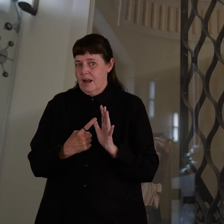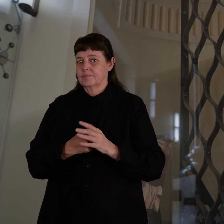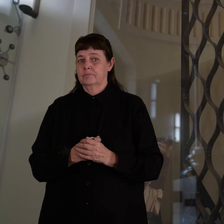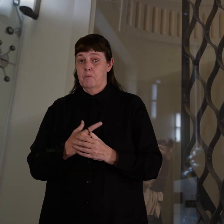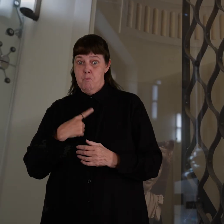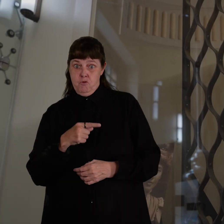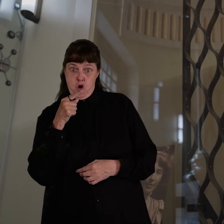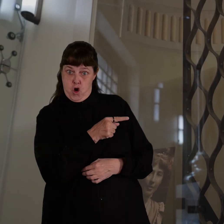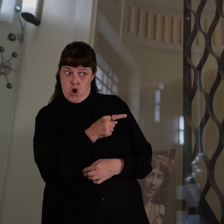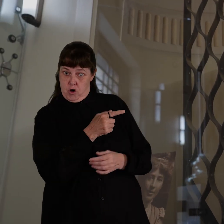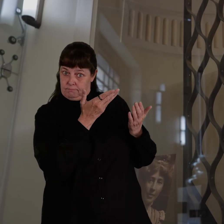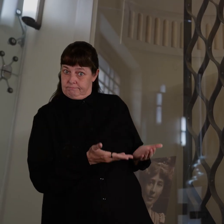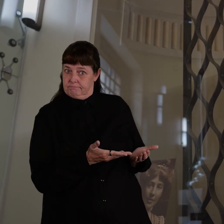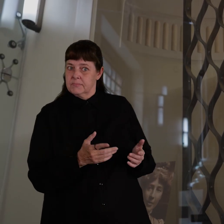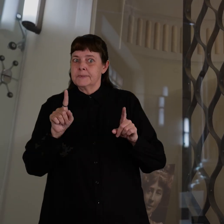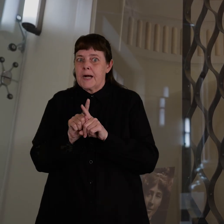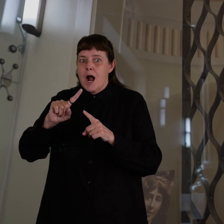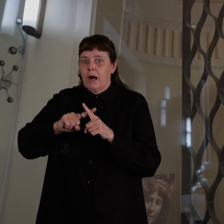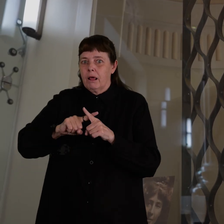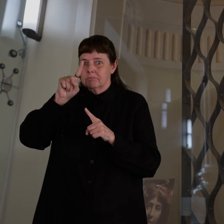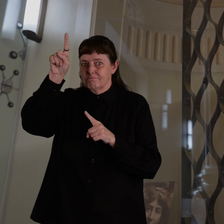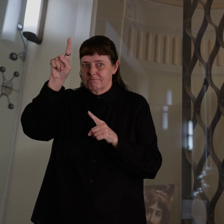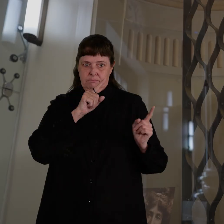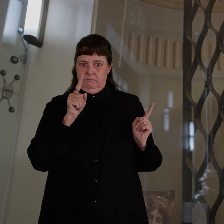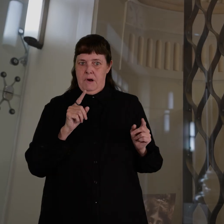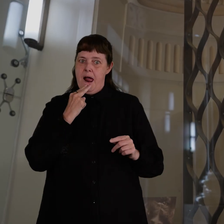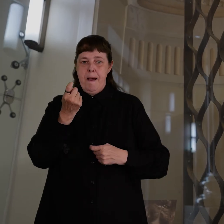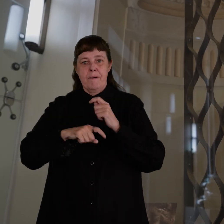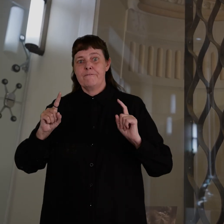seeing us become one of the first places in the world to give women the right to vote.